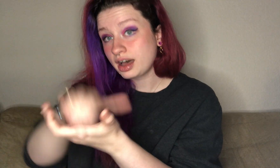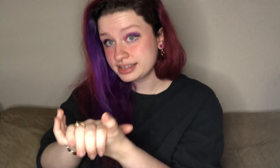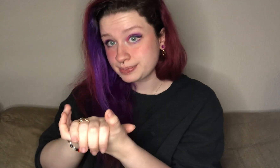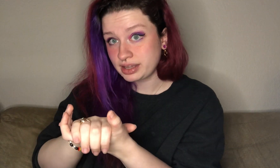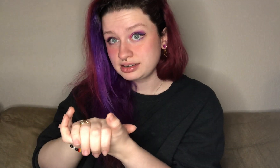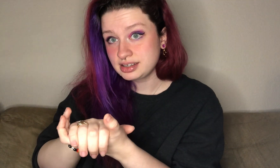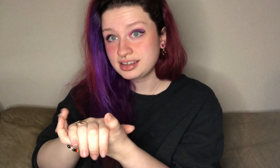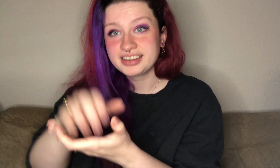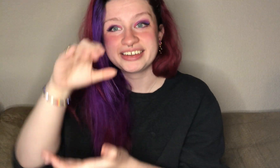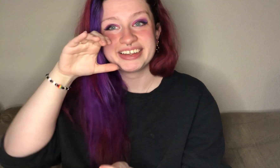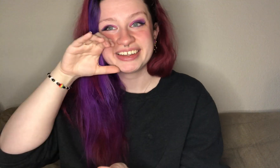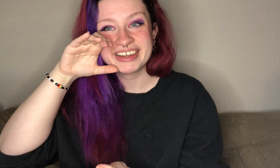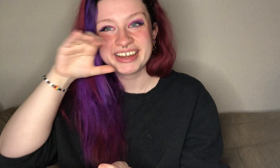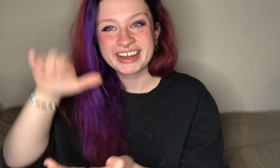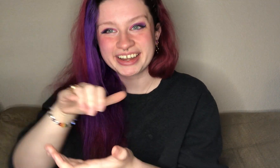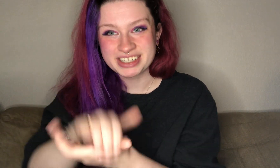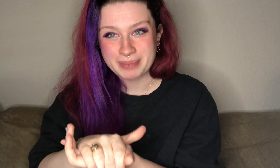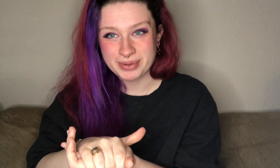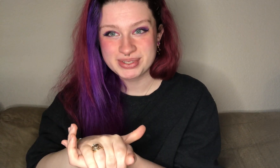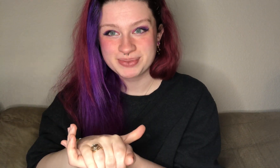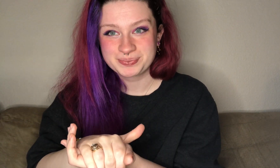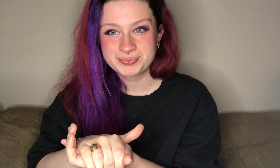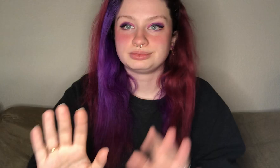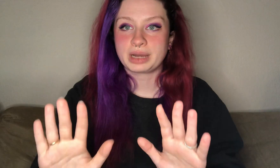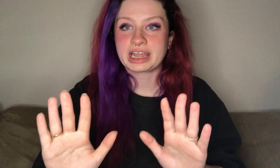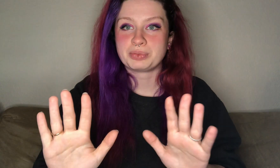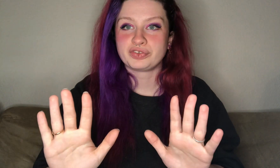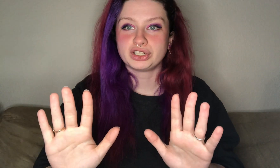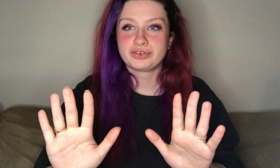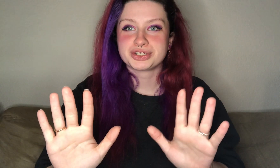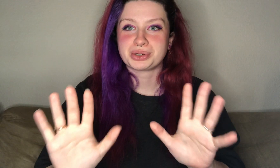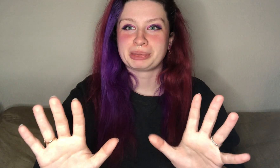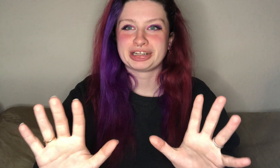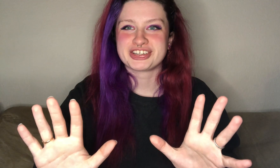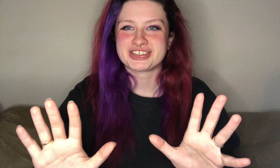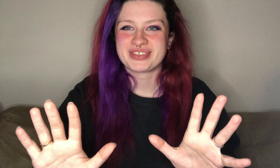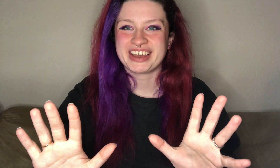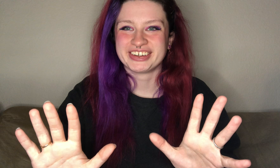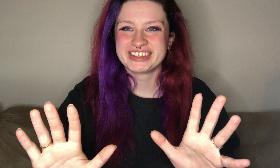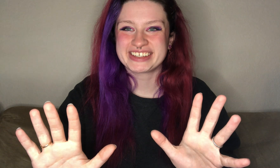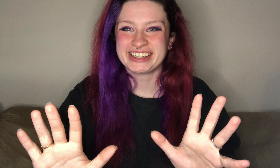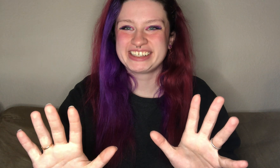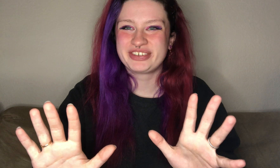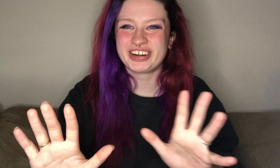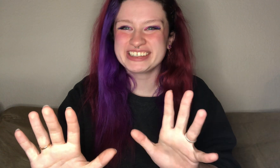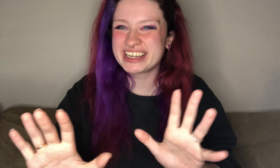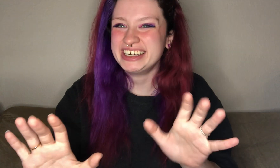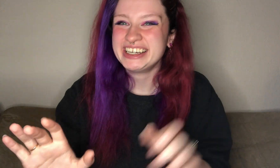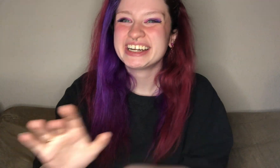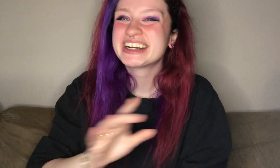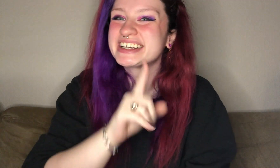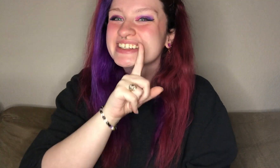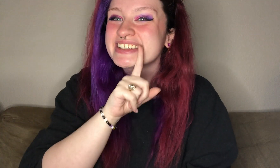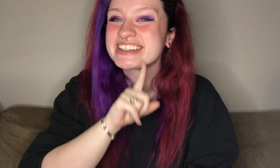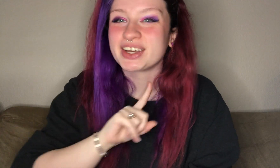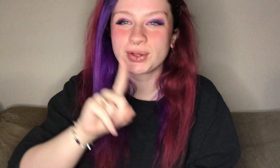husband and spouse my camera fell over so i apologize if the angle is slightly different single